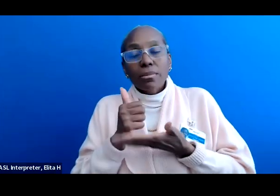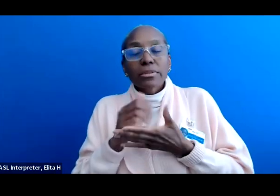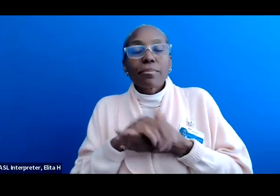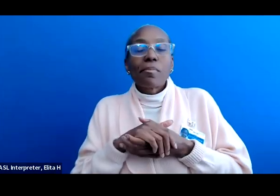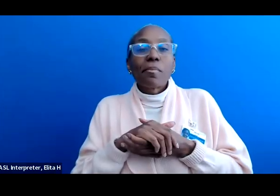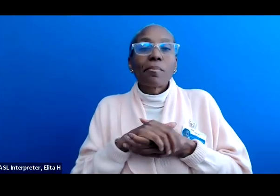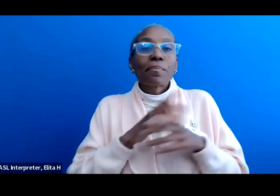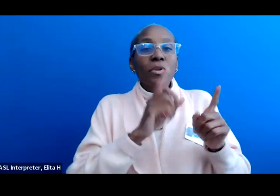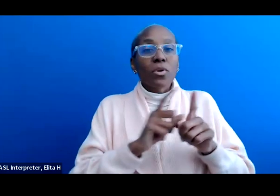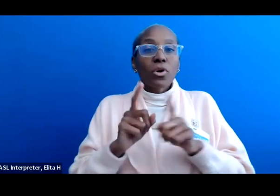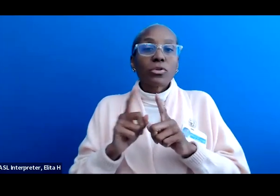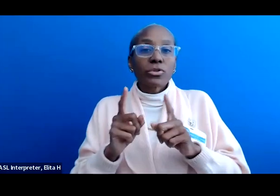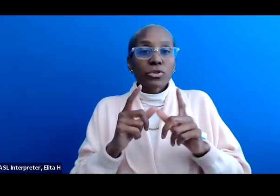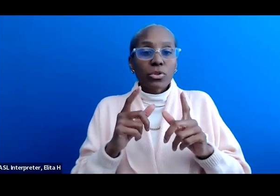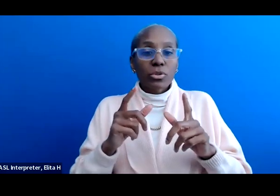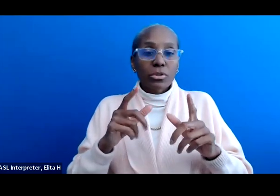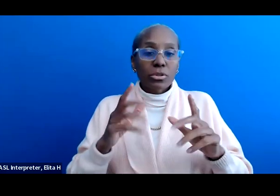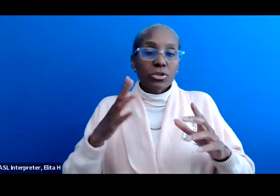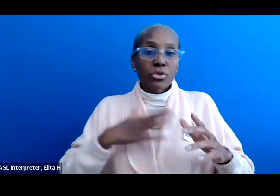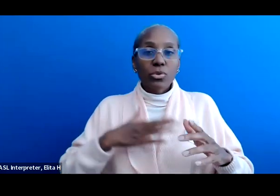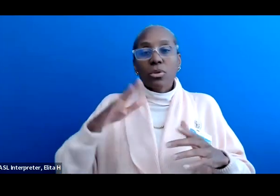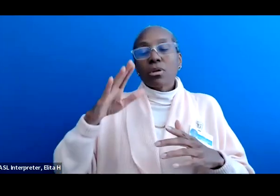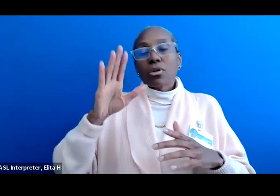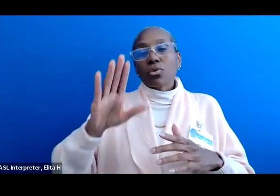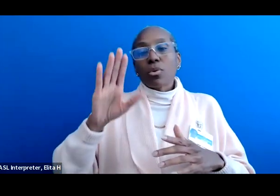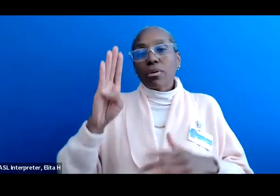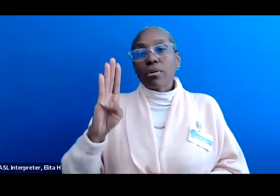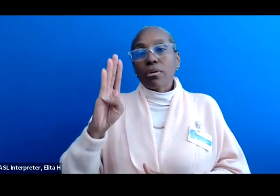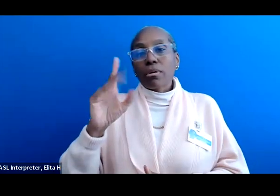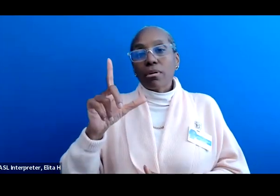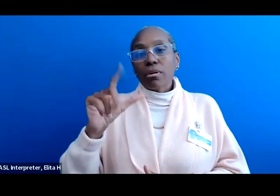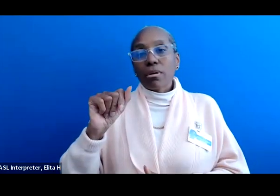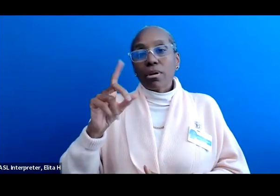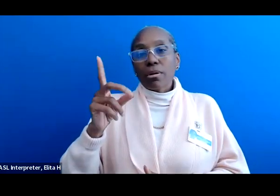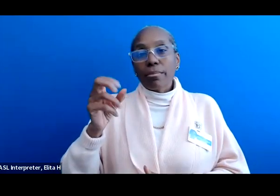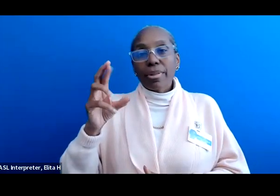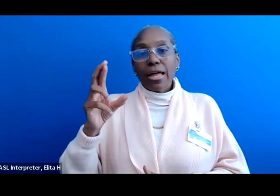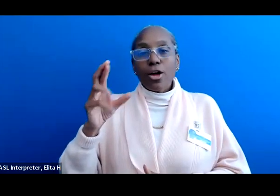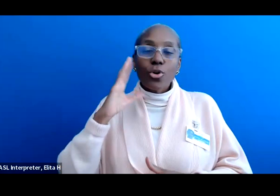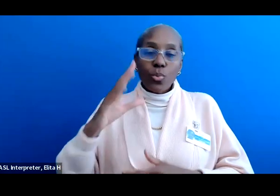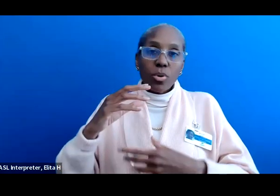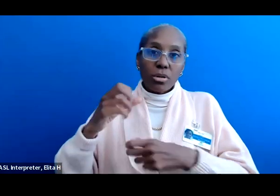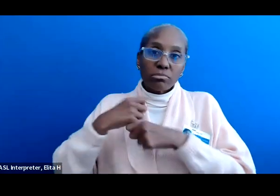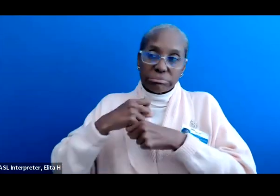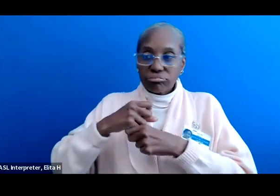It also helps to stir up your bladder a little bit. You know that old song, the leg bones connected to the knee